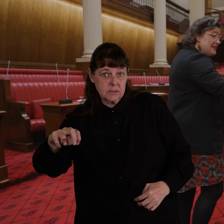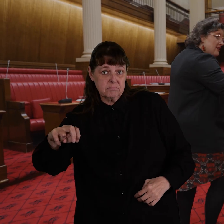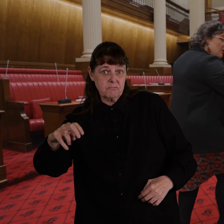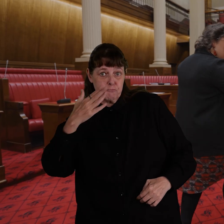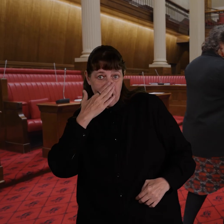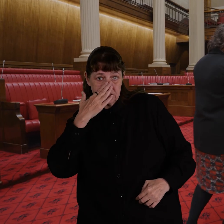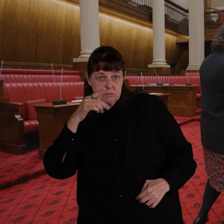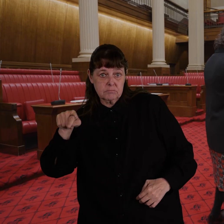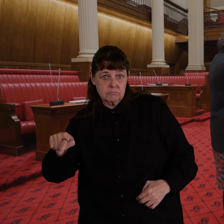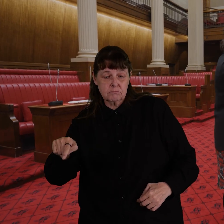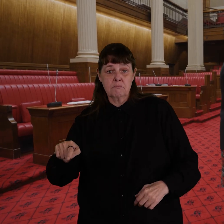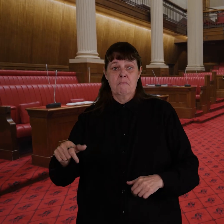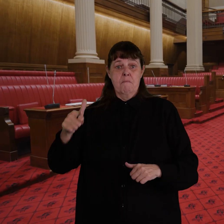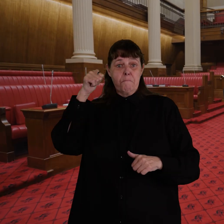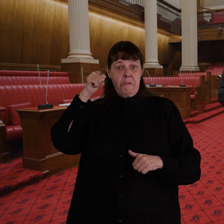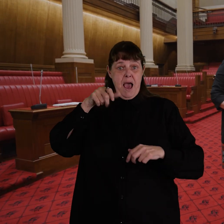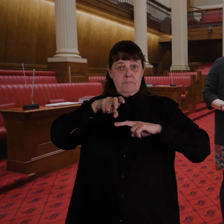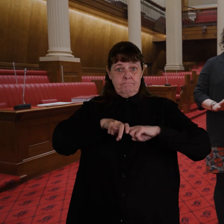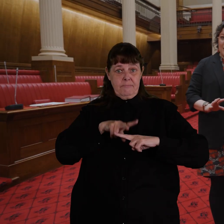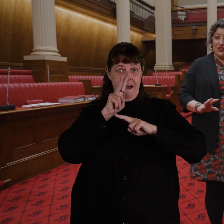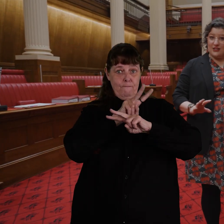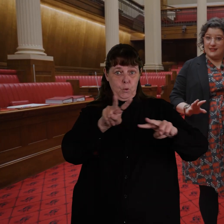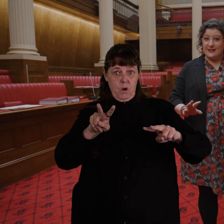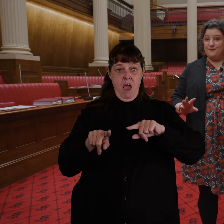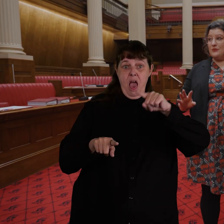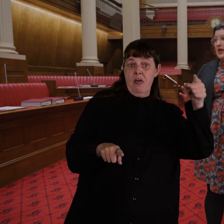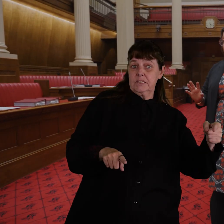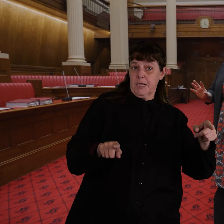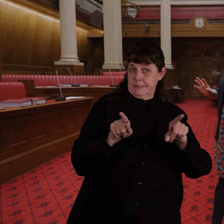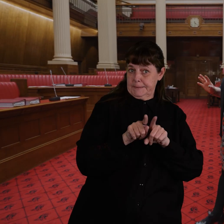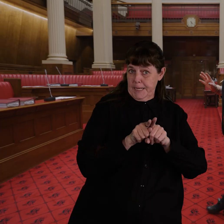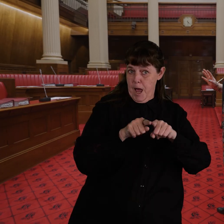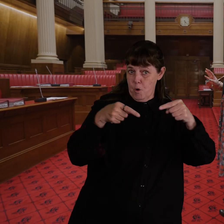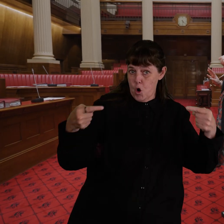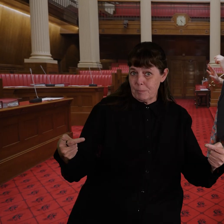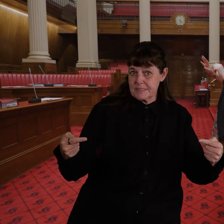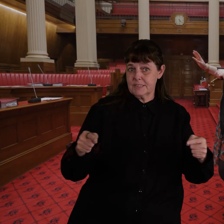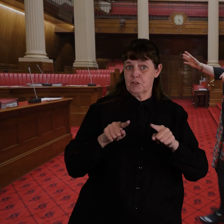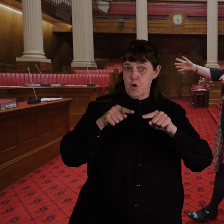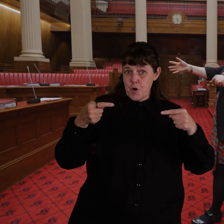seated along the frontbench and we have backbenchers. Then if we go to the other